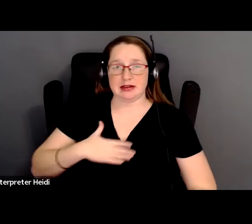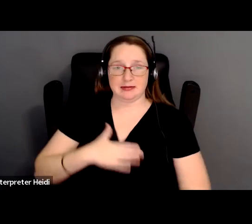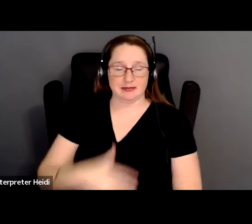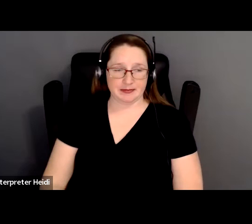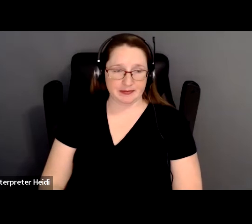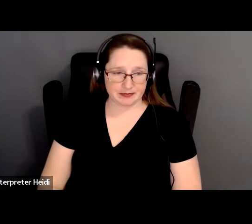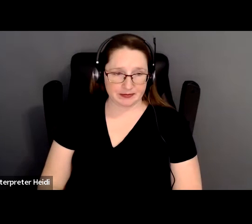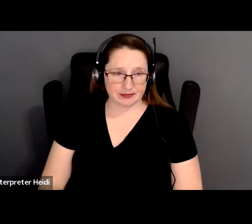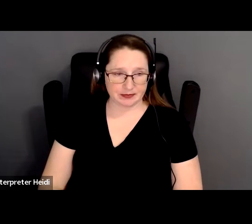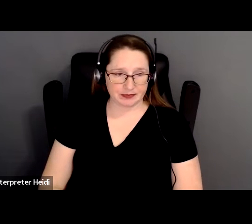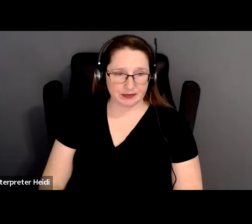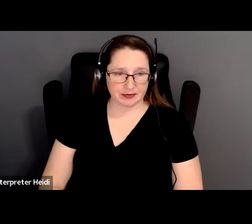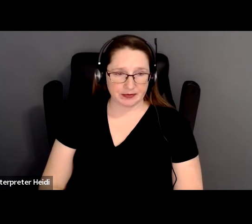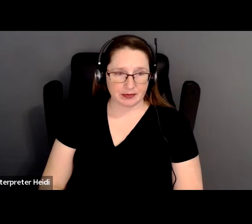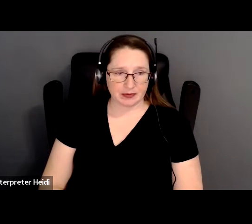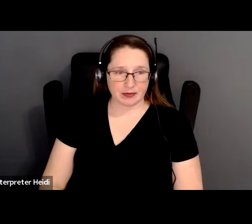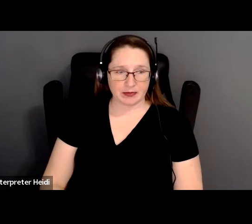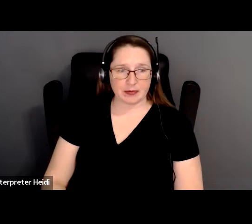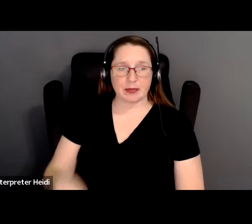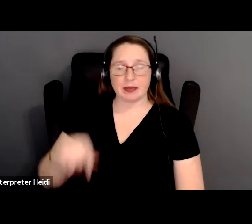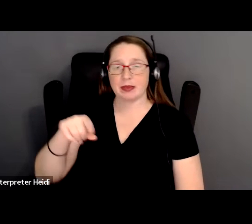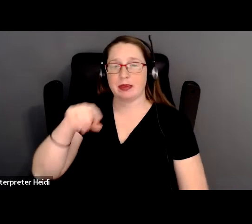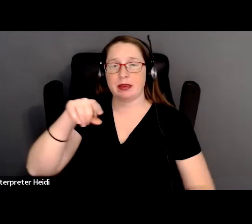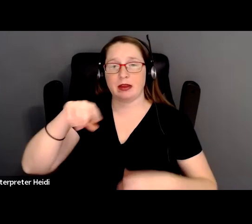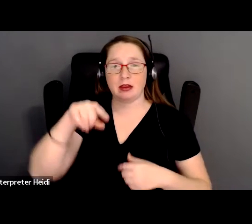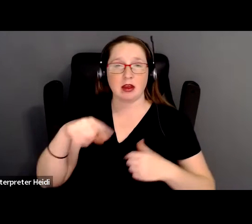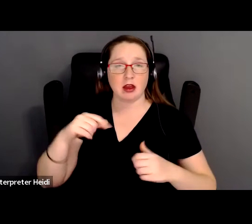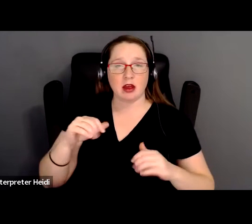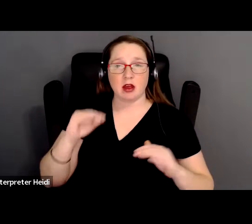Amongst the people who are not living with family members,